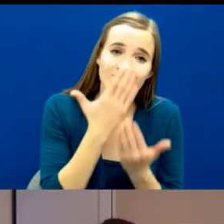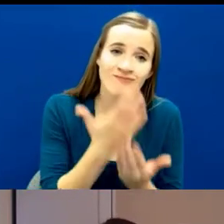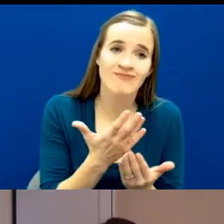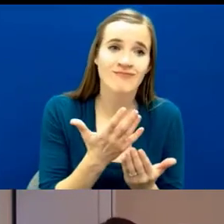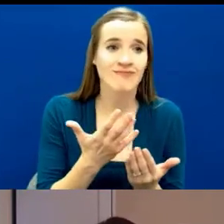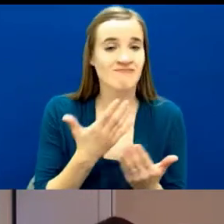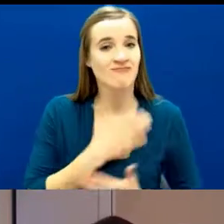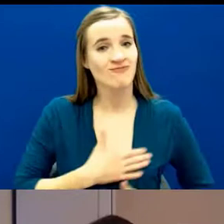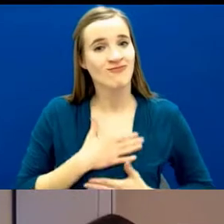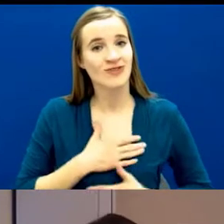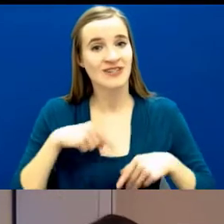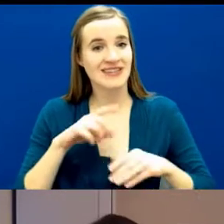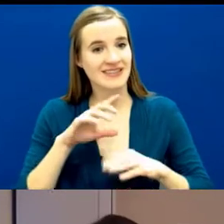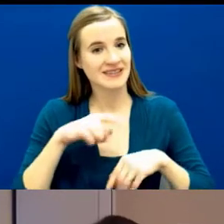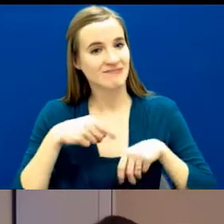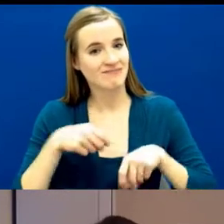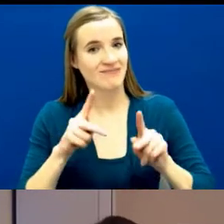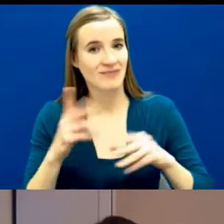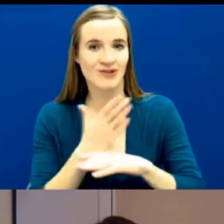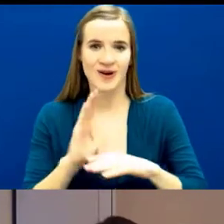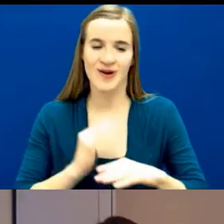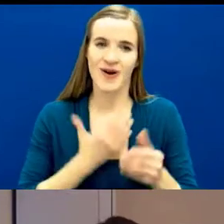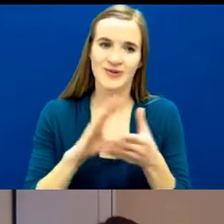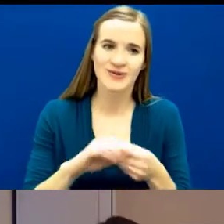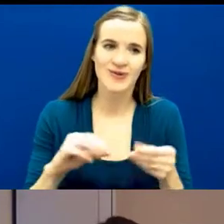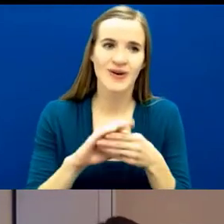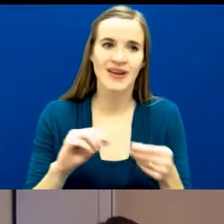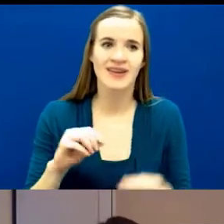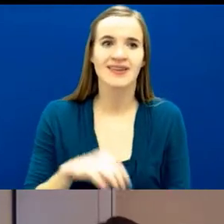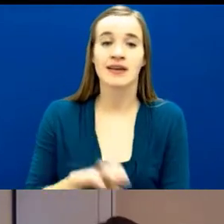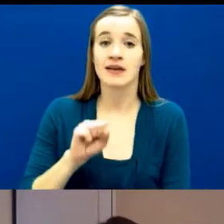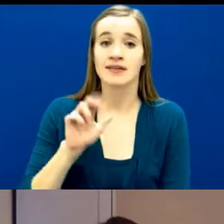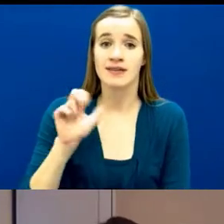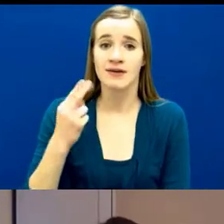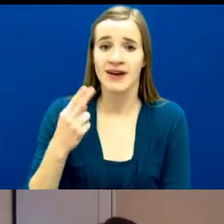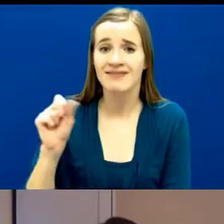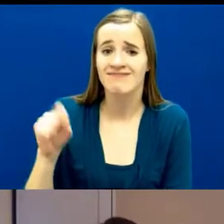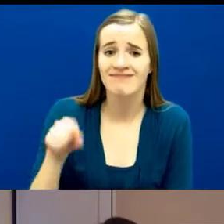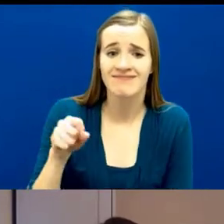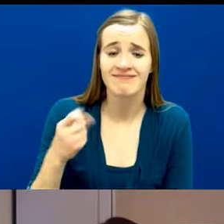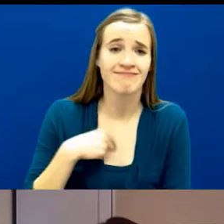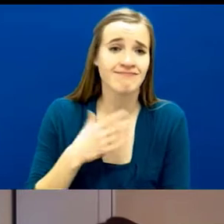Sarah: Thank you so much. We really appreciate the book. And I appreciate